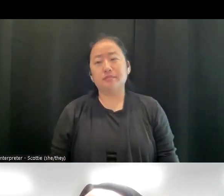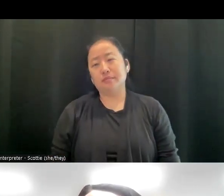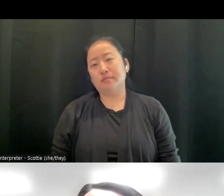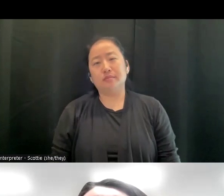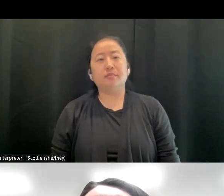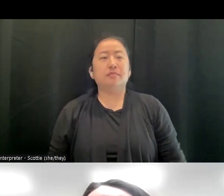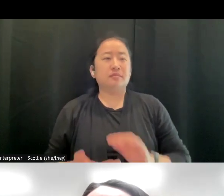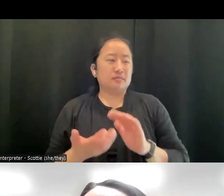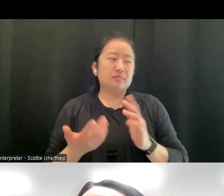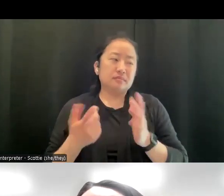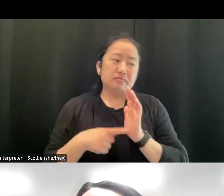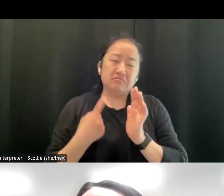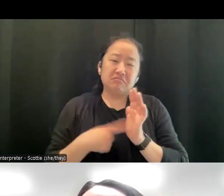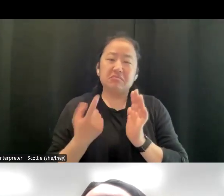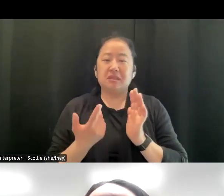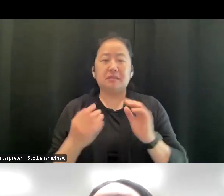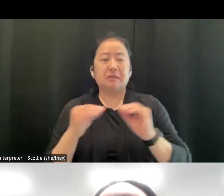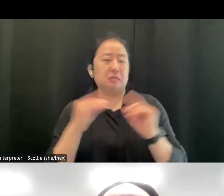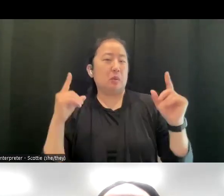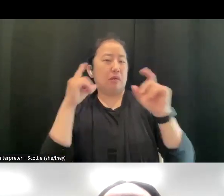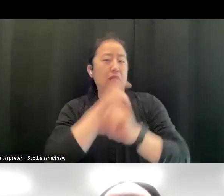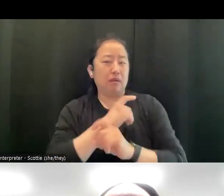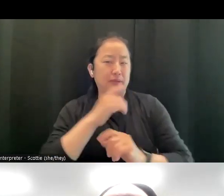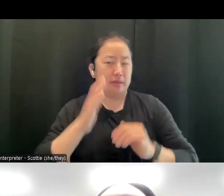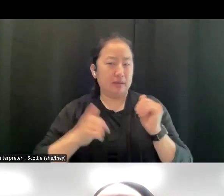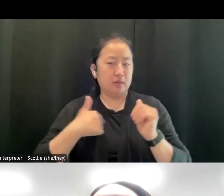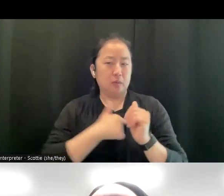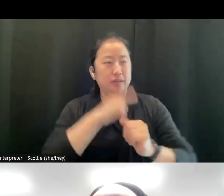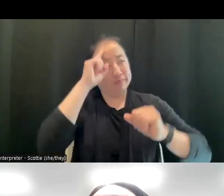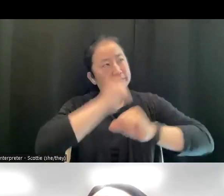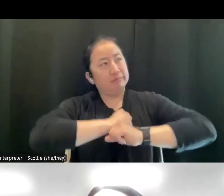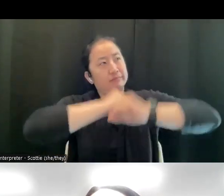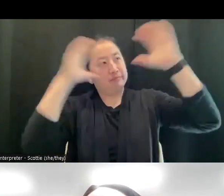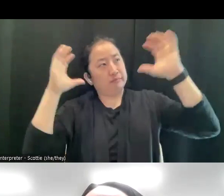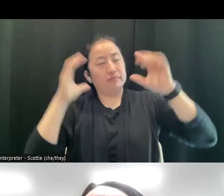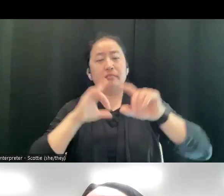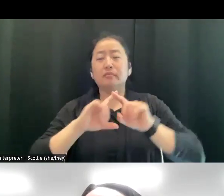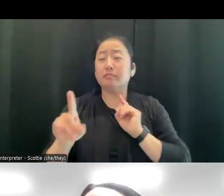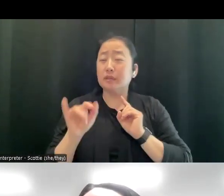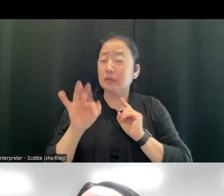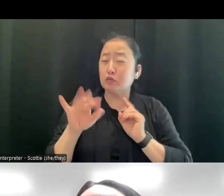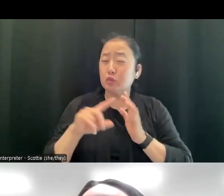than we sometimes imagine, but once you kind of get a sense of how to kind of approach it,